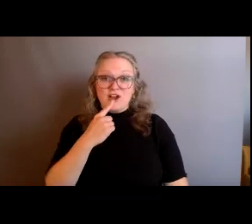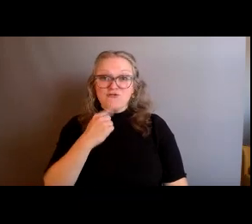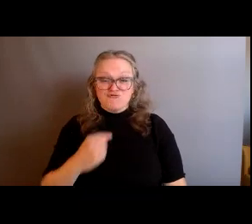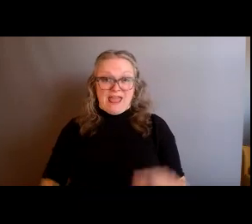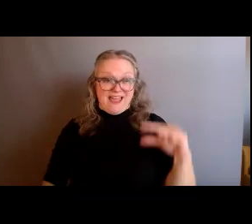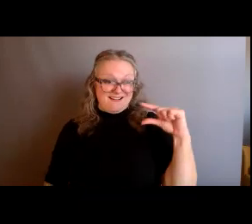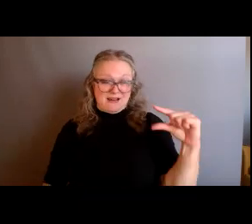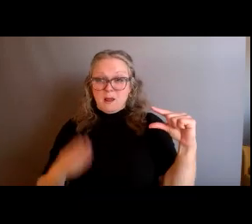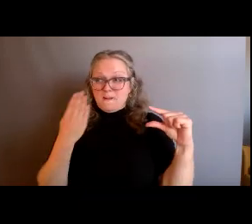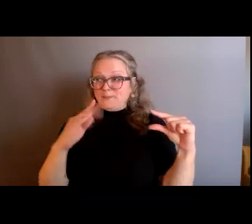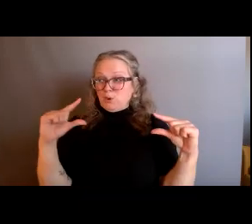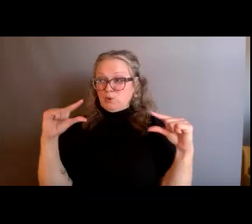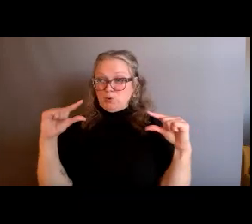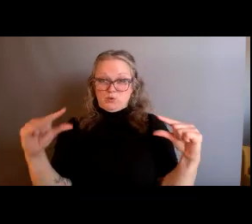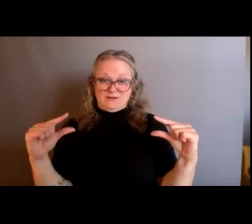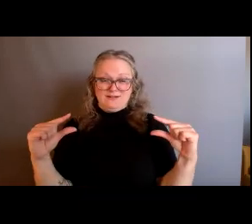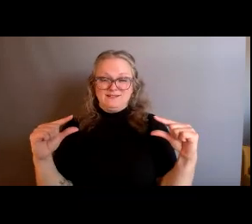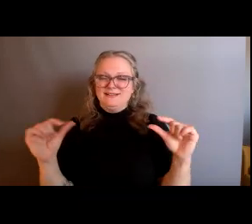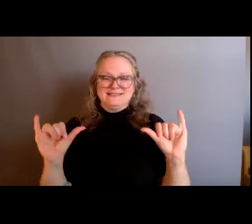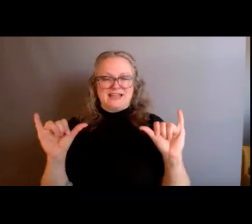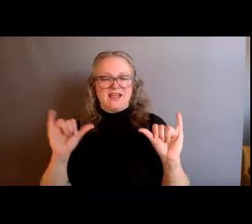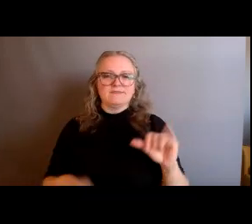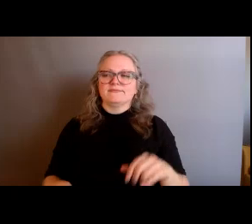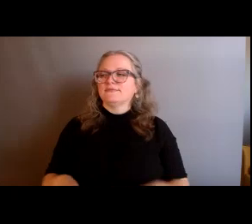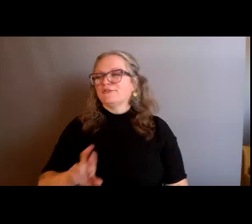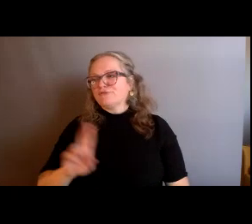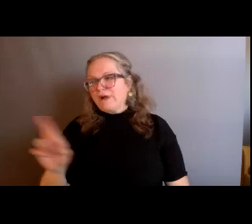Bone conduction for the right ear. Bone conduction for the left ear.